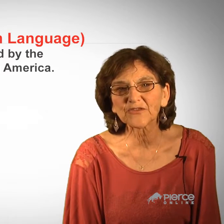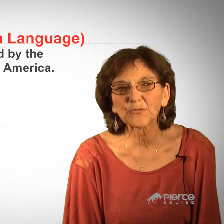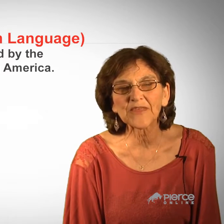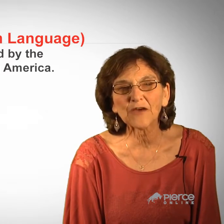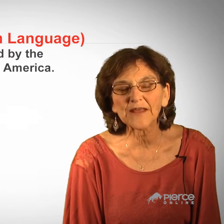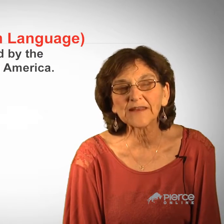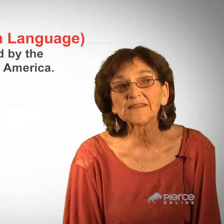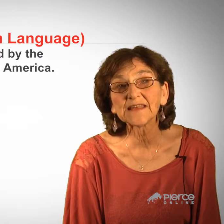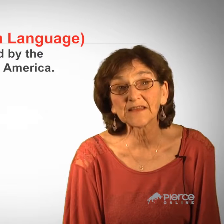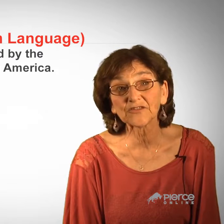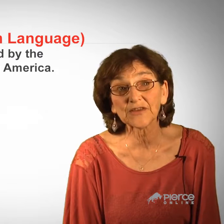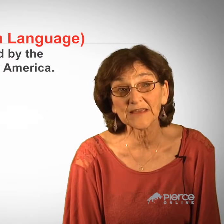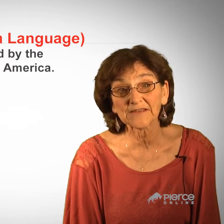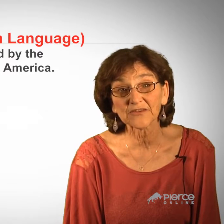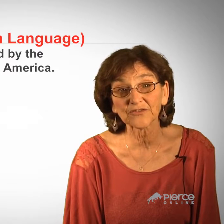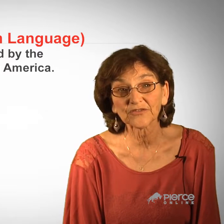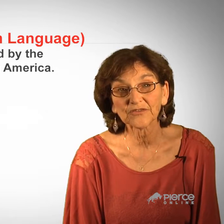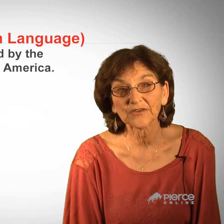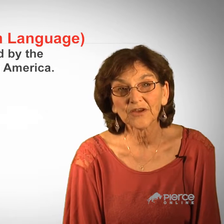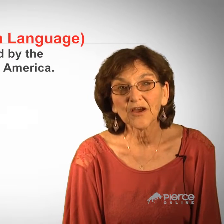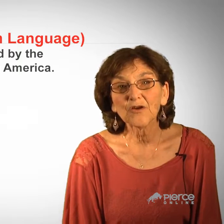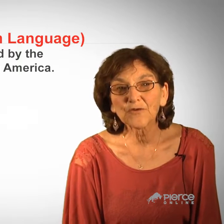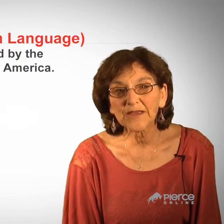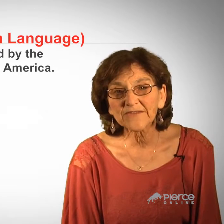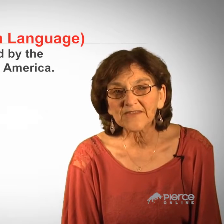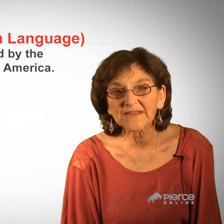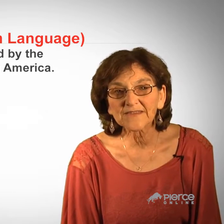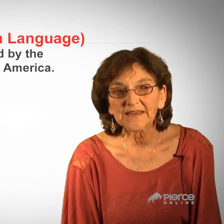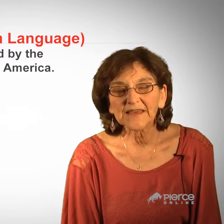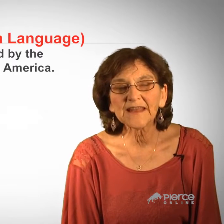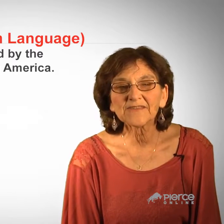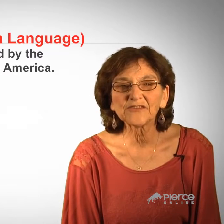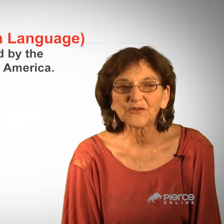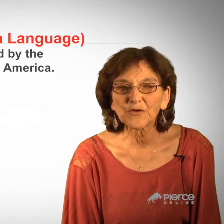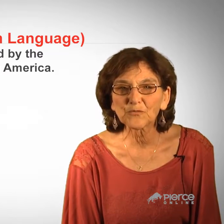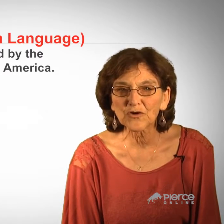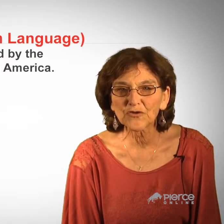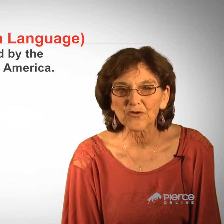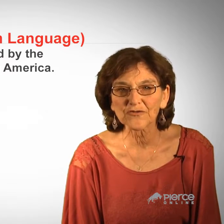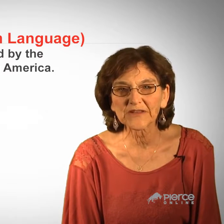without any link to English. For instance, it has a different word order than